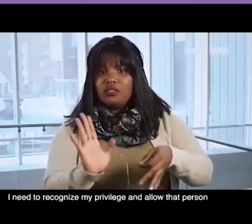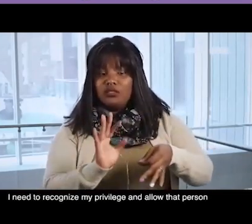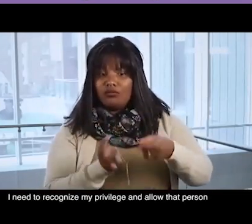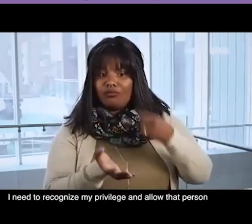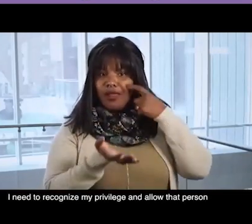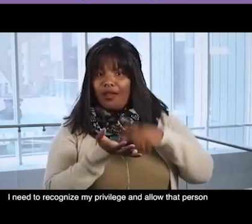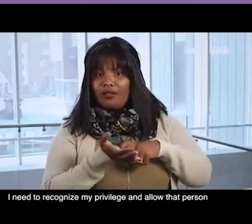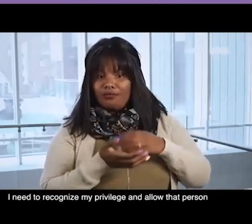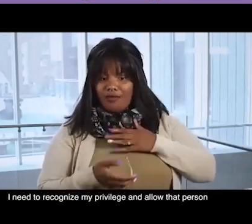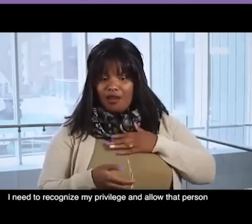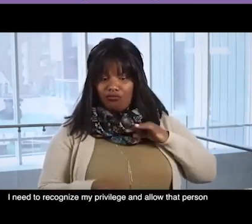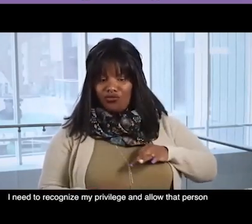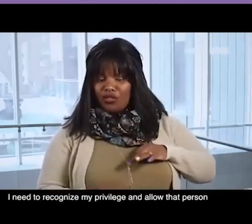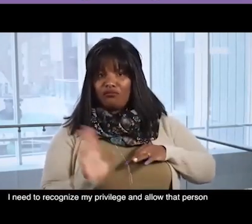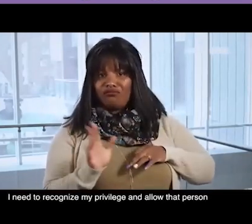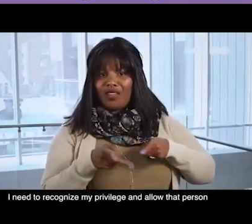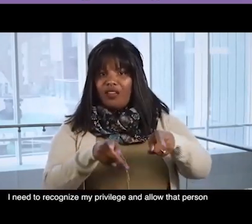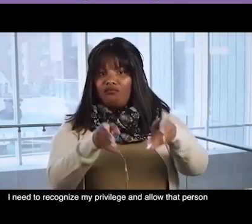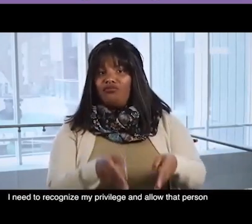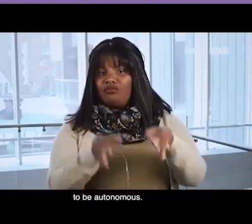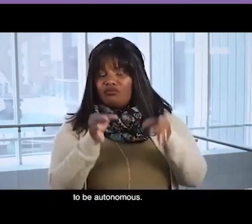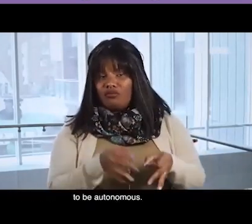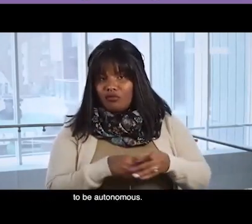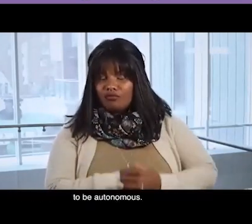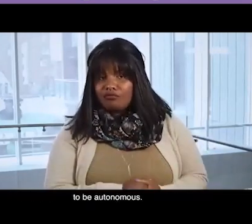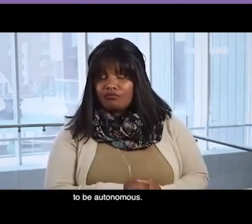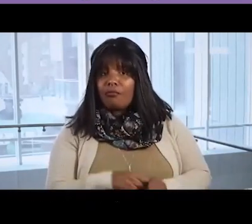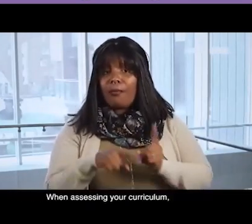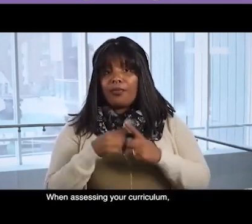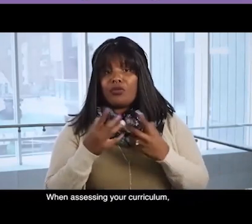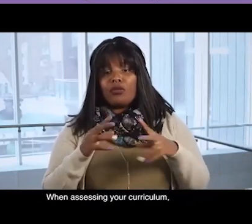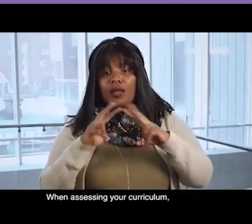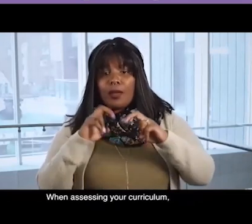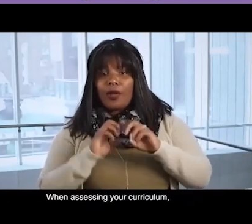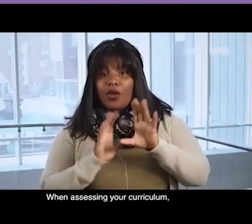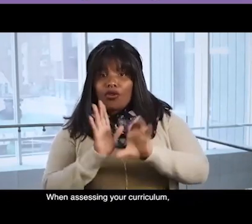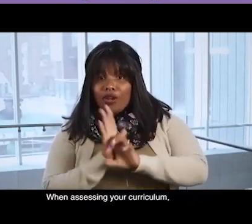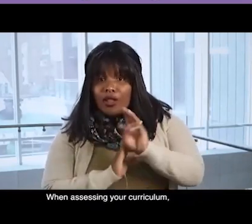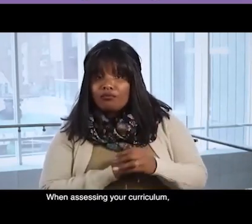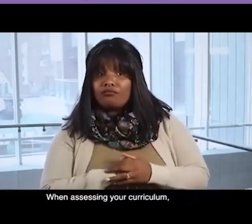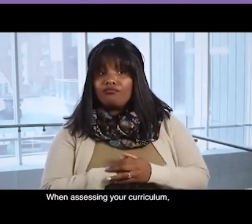all of their decisions. I recognize my privilege, and I need to allow them to be autonomous.